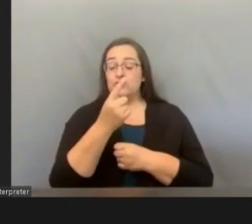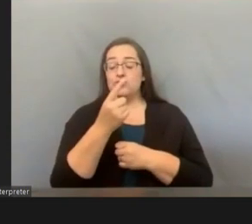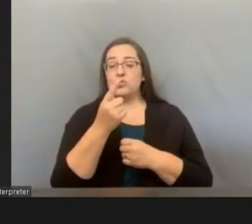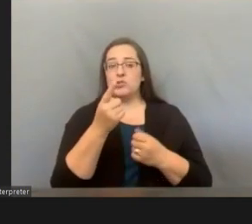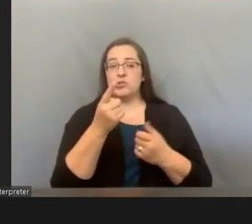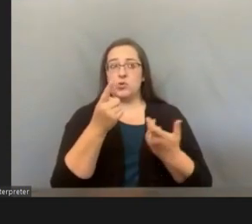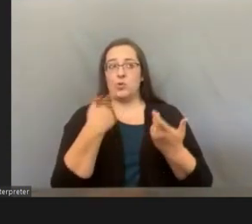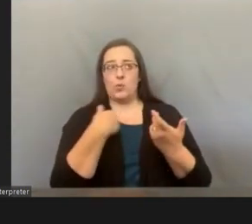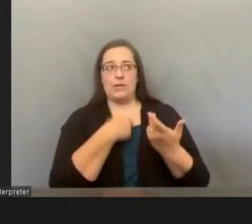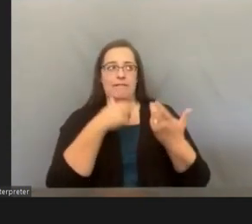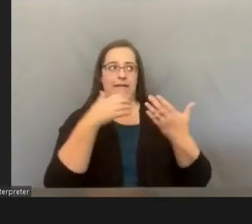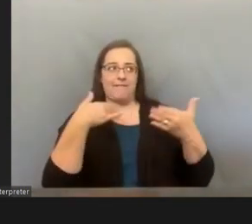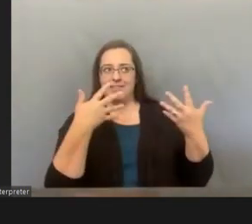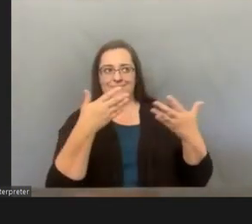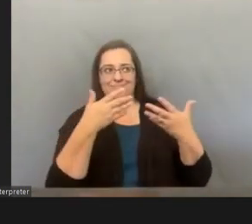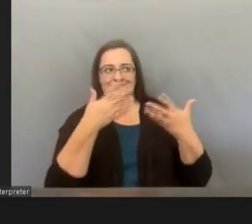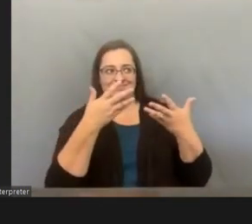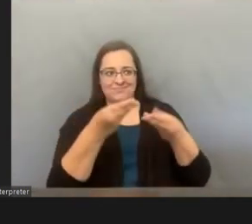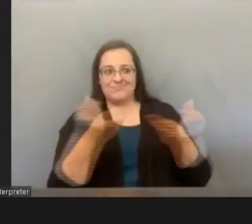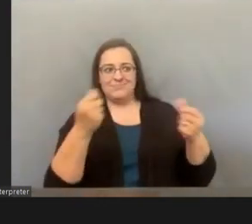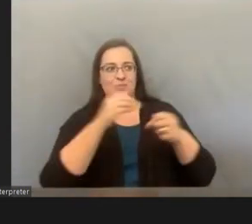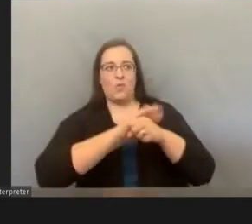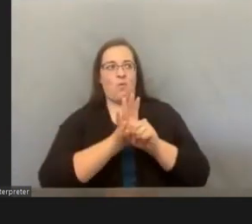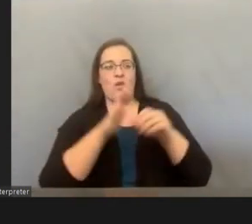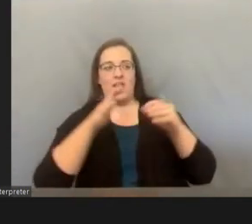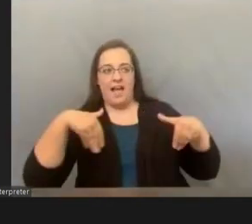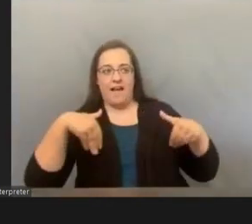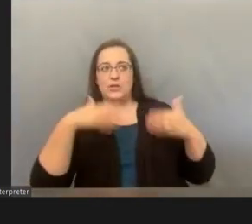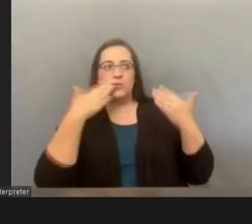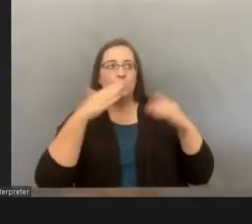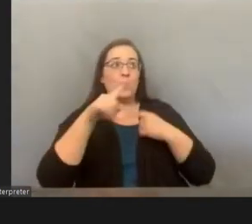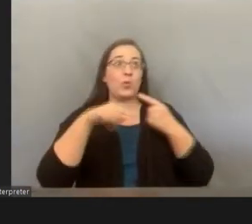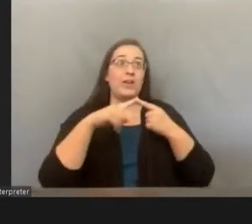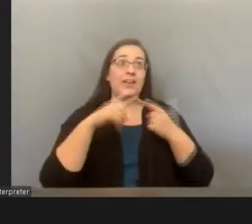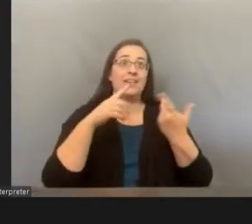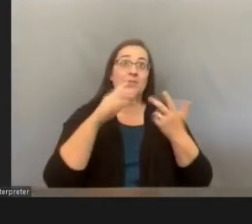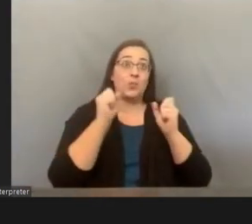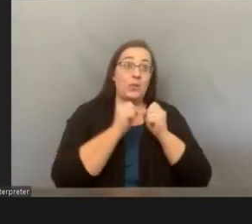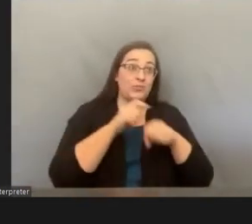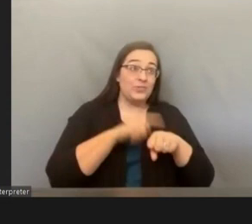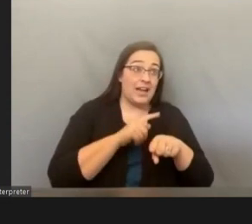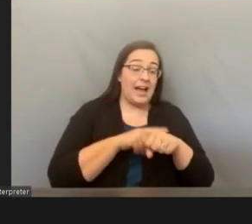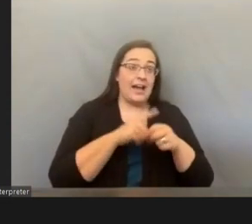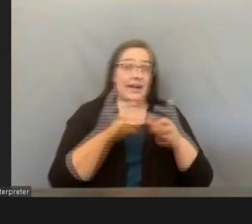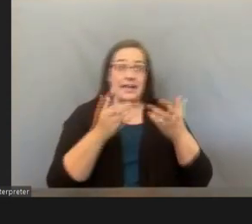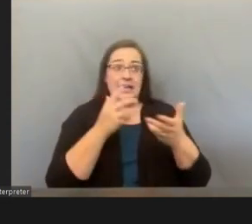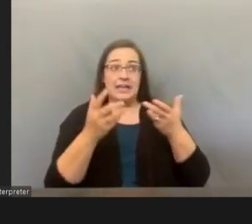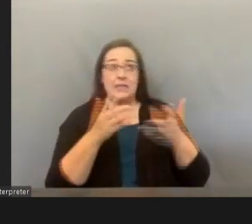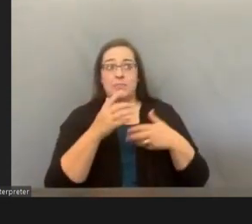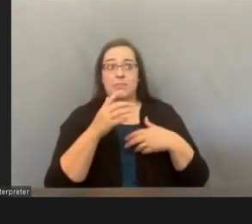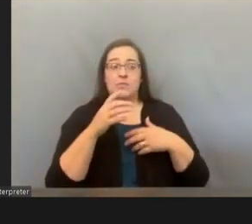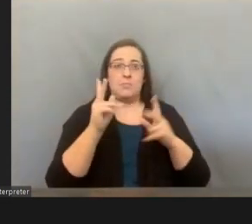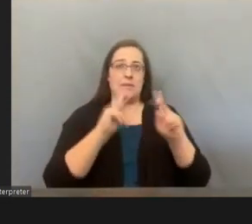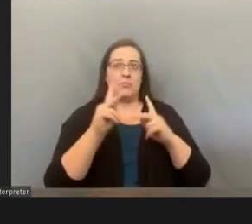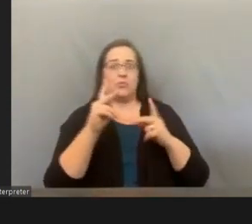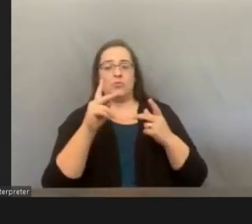INTO THE NEXT FISCAL YEAR. AS WE CREATE THE BUDGET FOR THE NEXT YEAR WHILE WE ARE STILL NOT